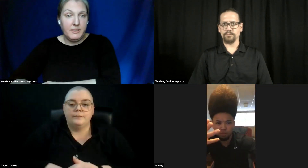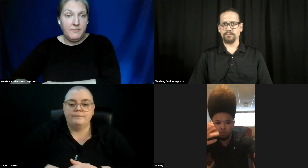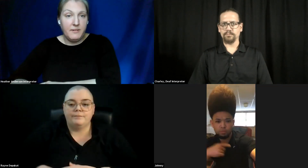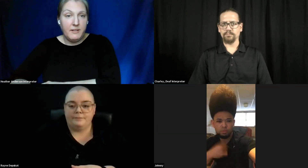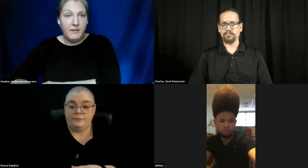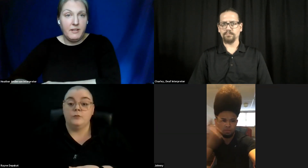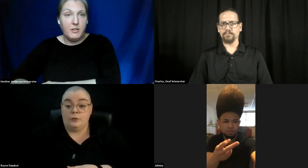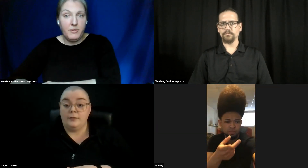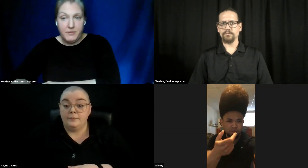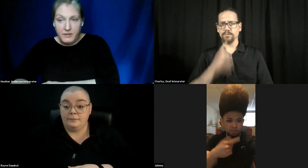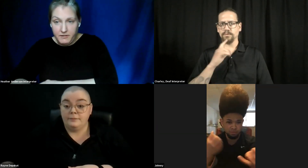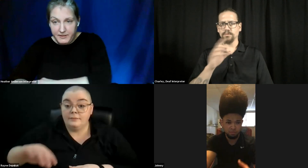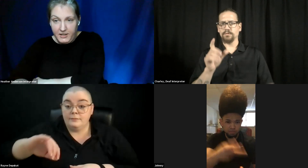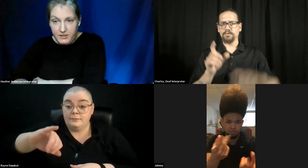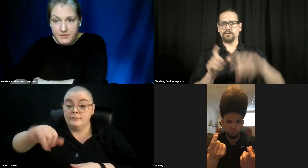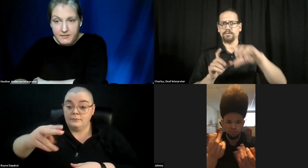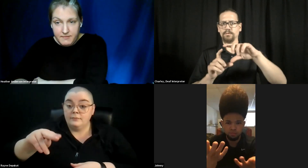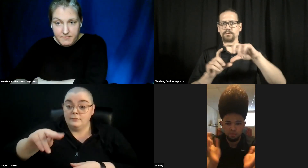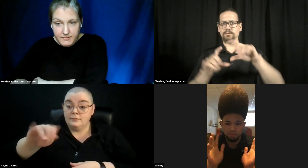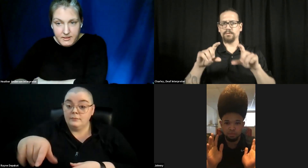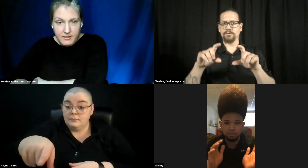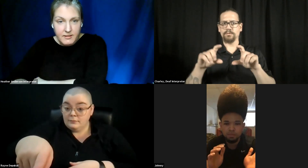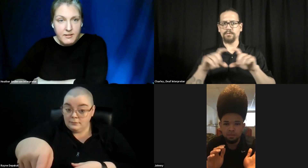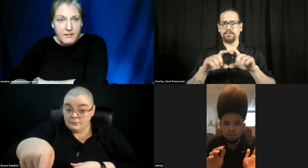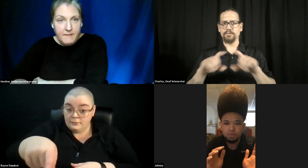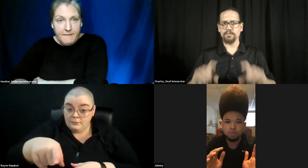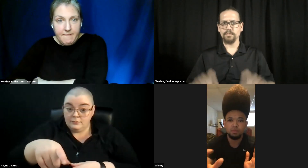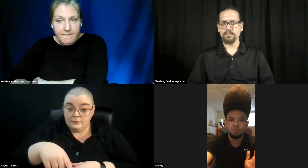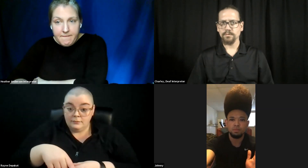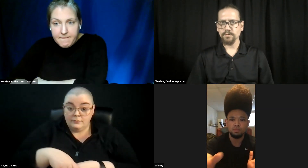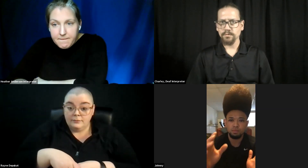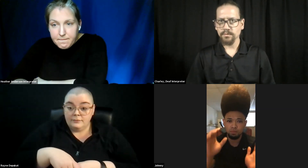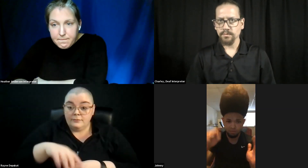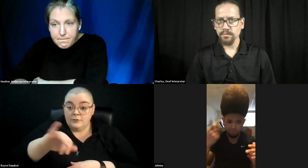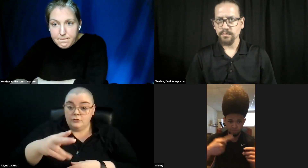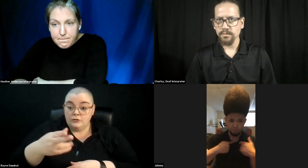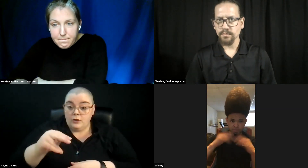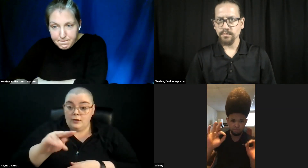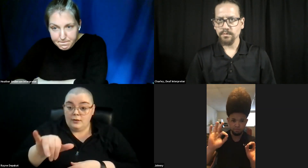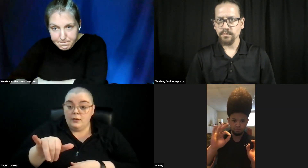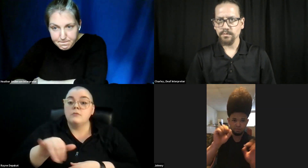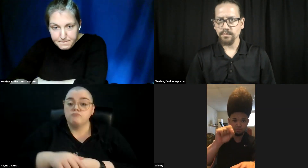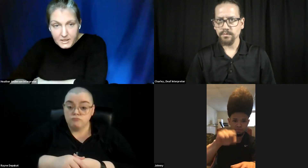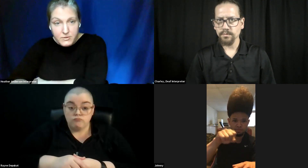So we'll leave the interpreter for clarification.